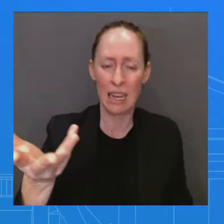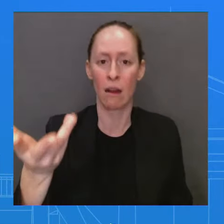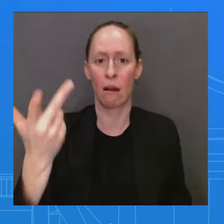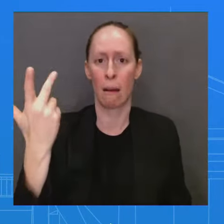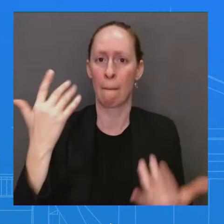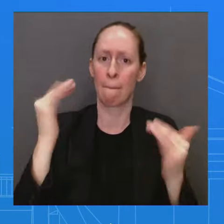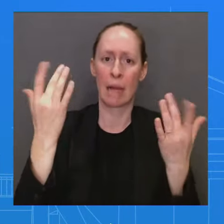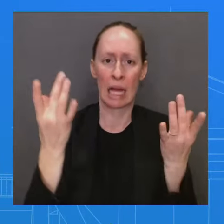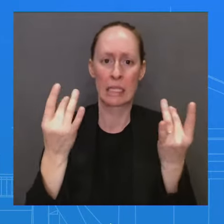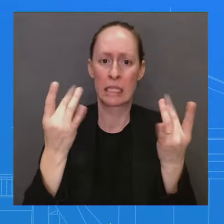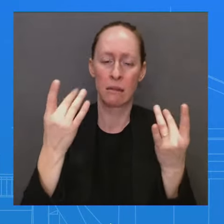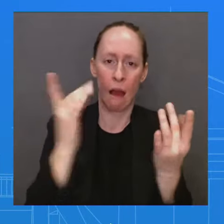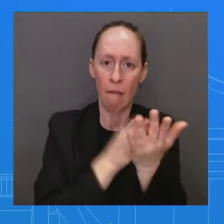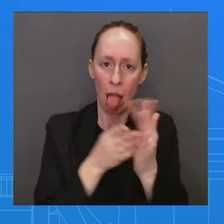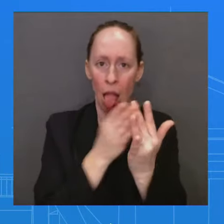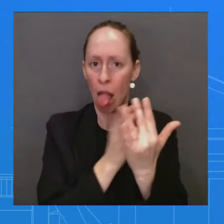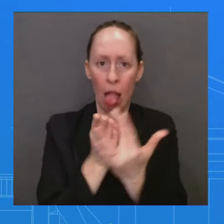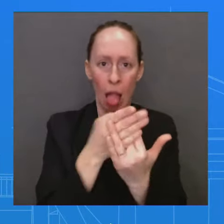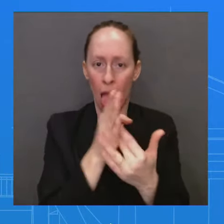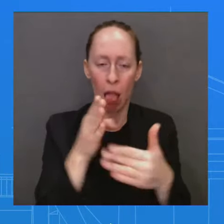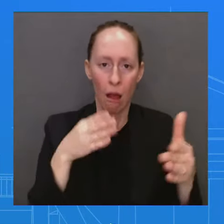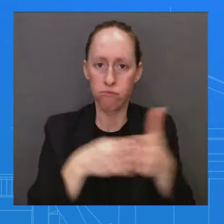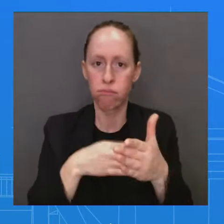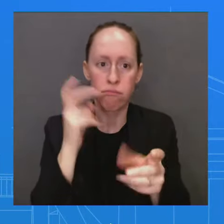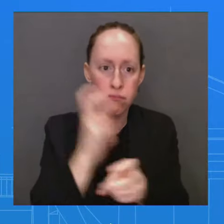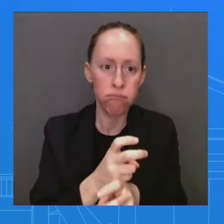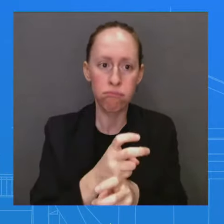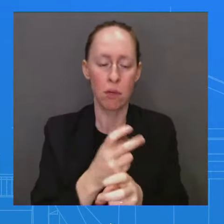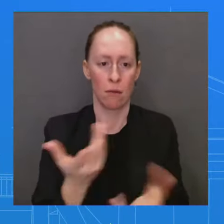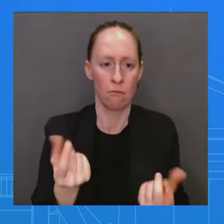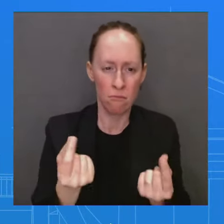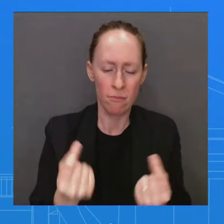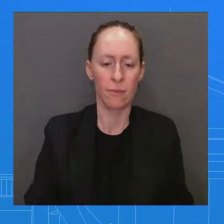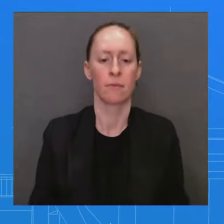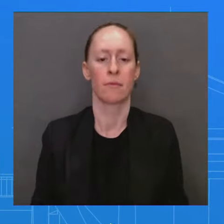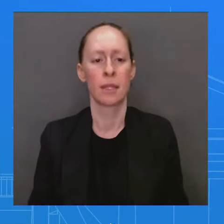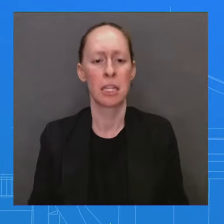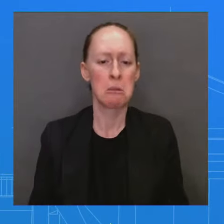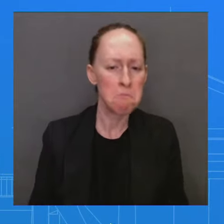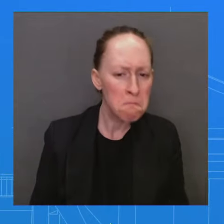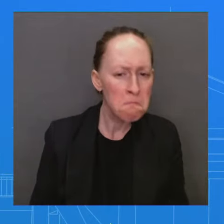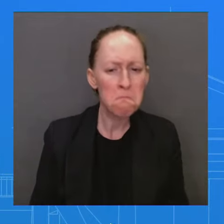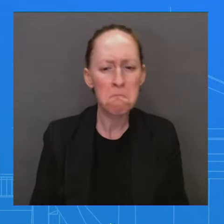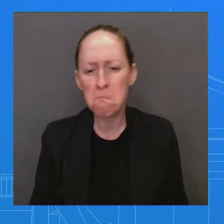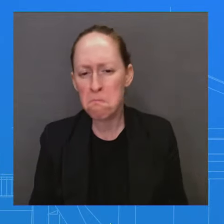shouldn't pass or support this -- this -- we believe this national sec- -- it's a national security priority -- right?